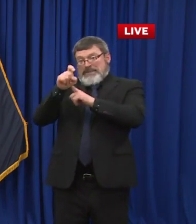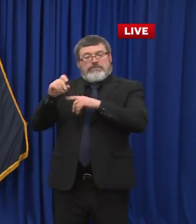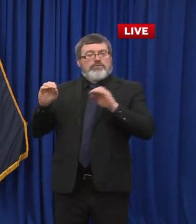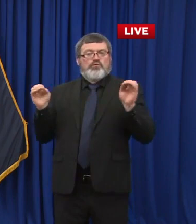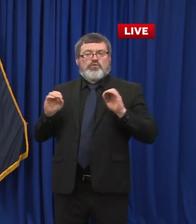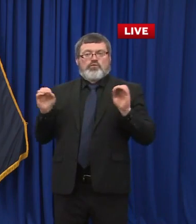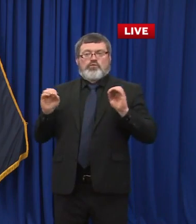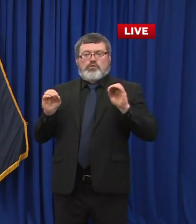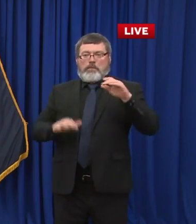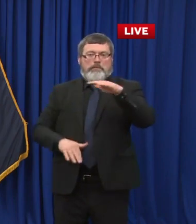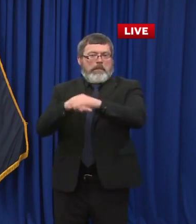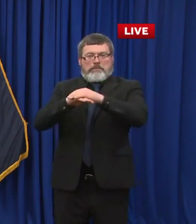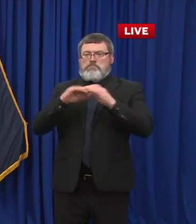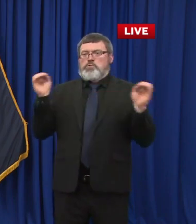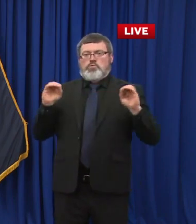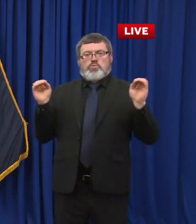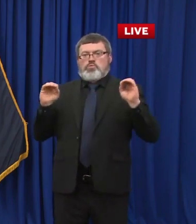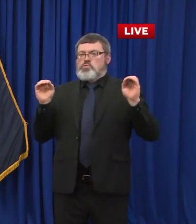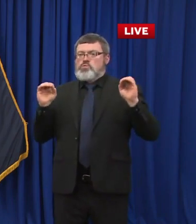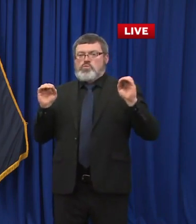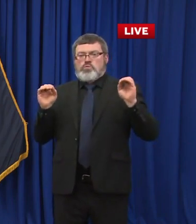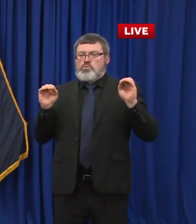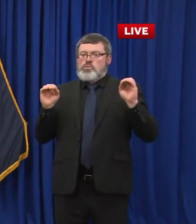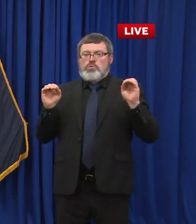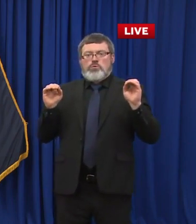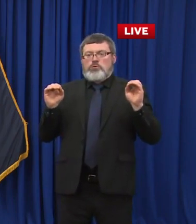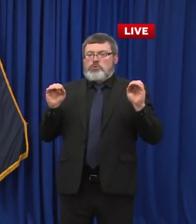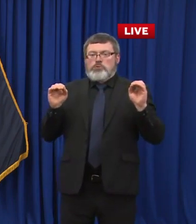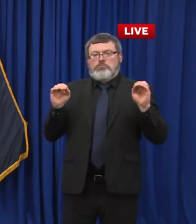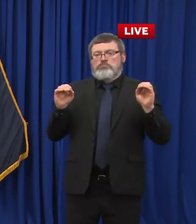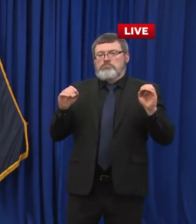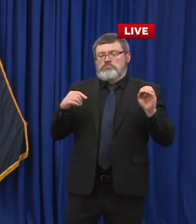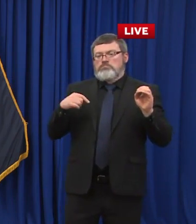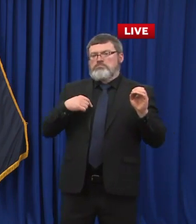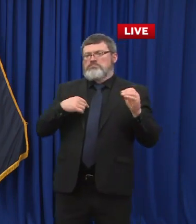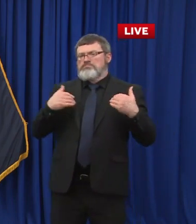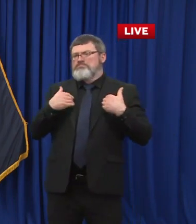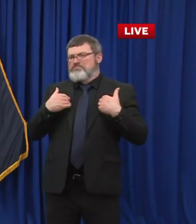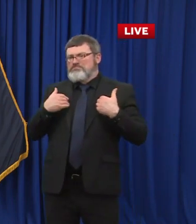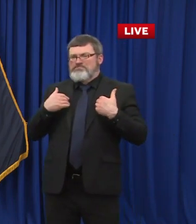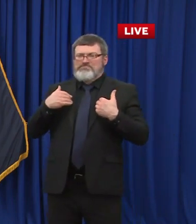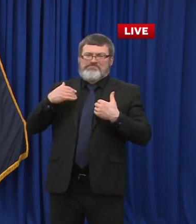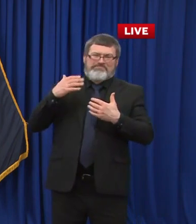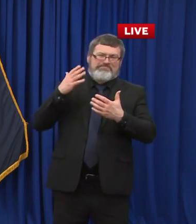I AM NOT AWARE OF ANY HOSPITALS BEING AT SURGE CAPACITY.